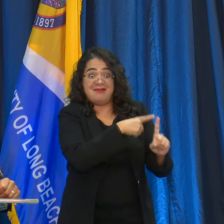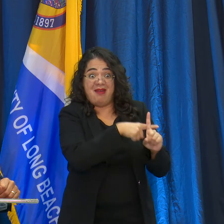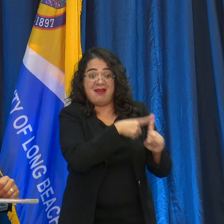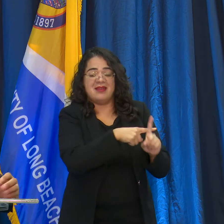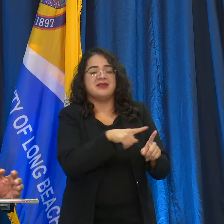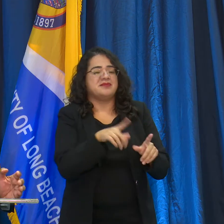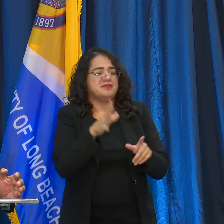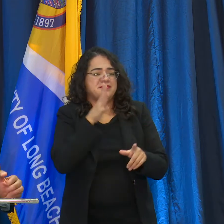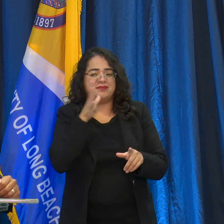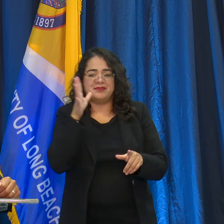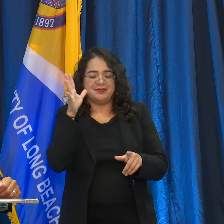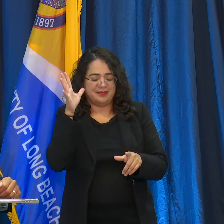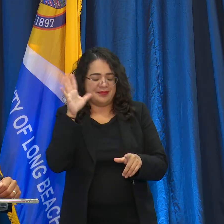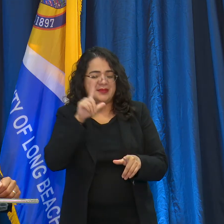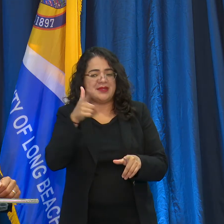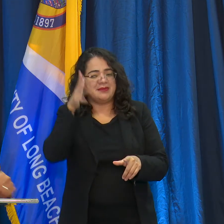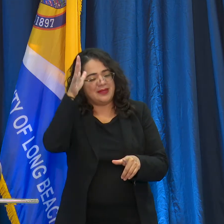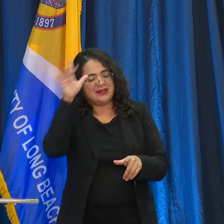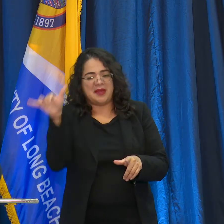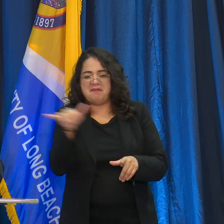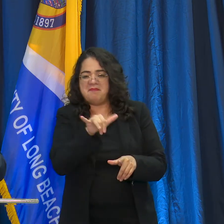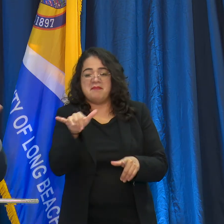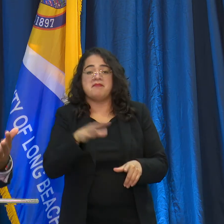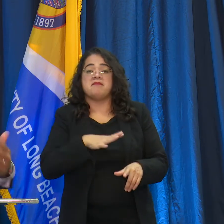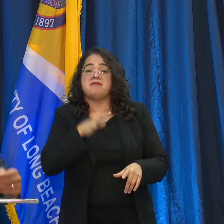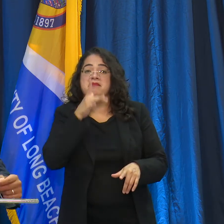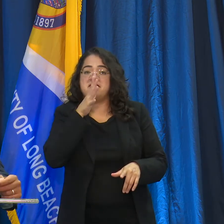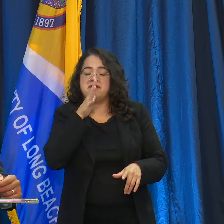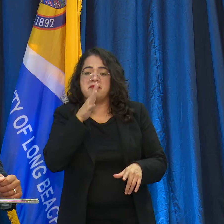were in the hospital first. Particularly, my mother was not on a ventilator at